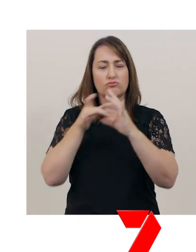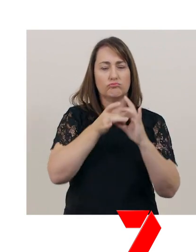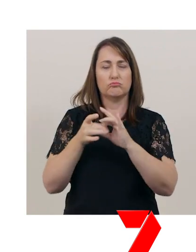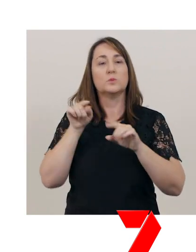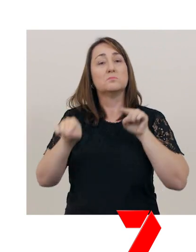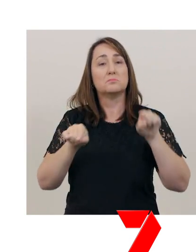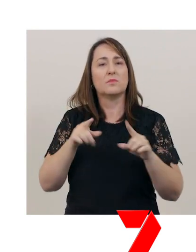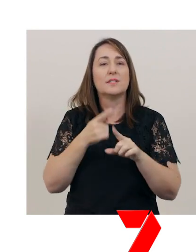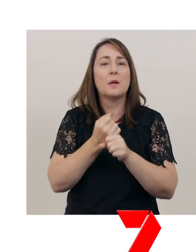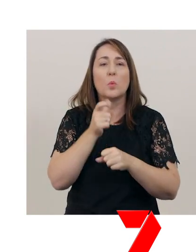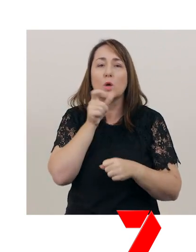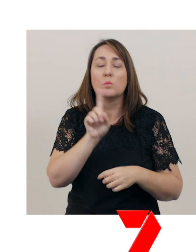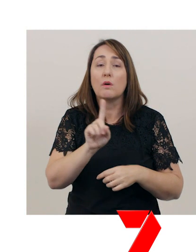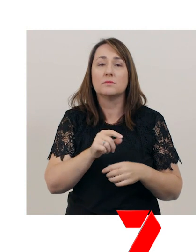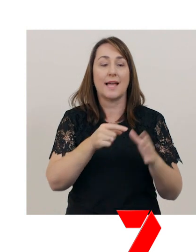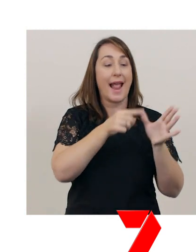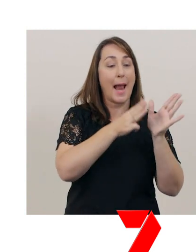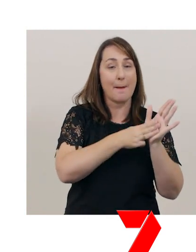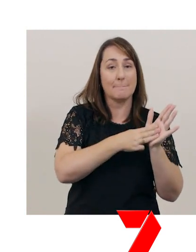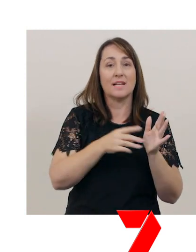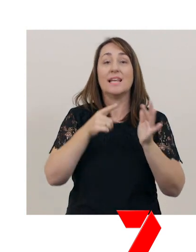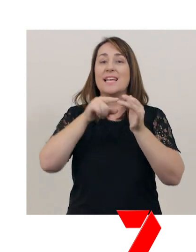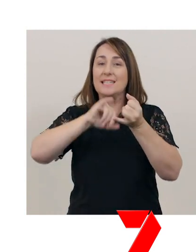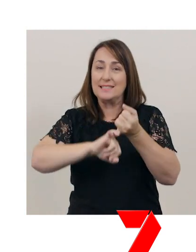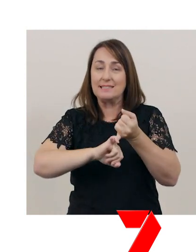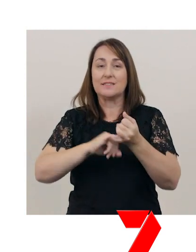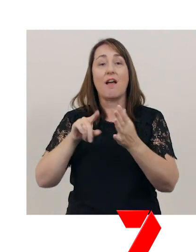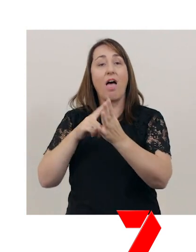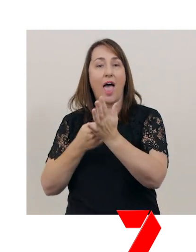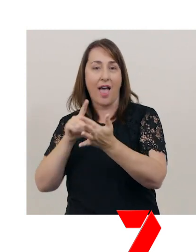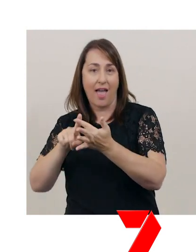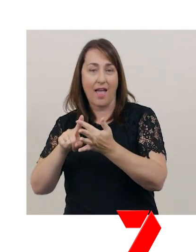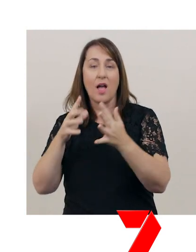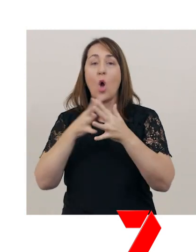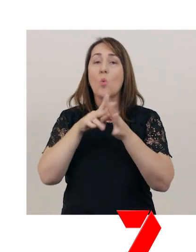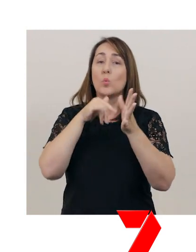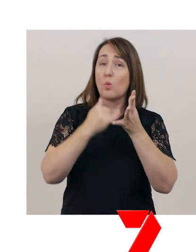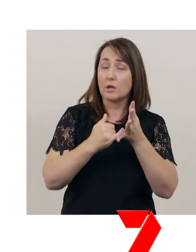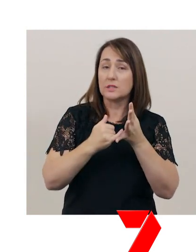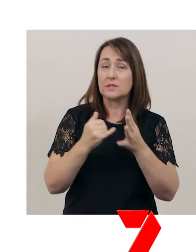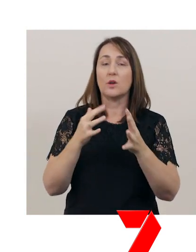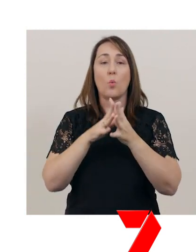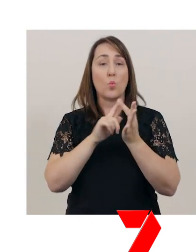For example, ‘am’, ‘is’, ‘are’, ‘was’, ‘were’ and ‘had’.